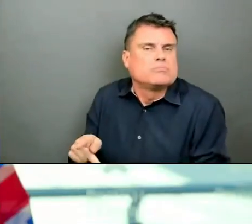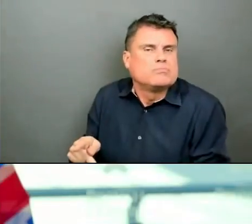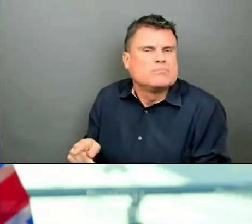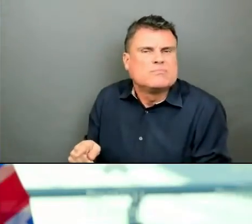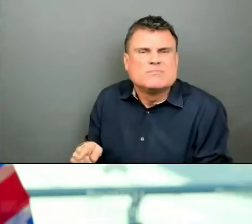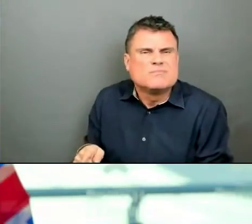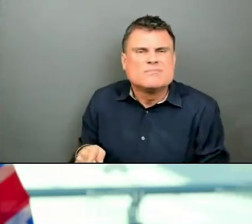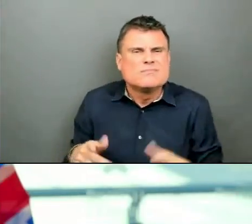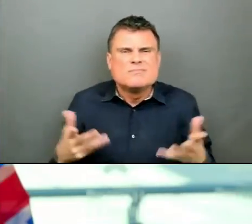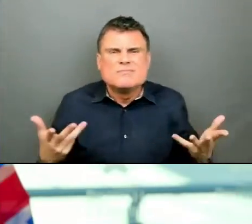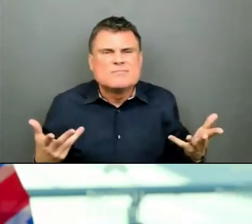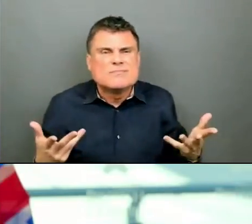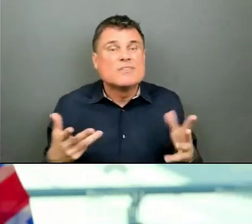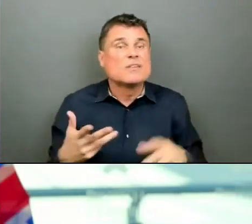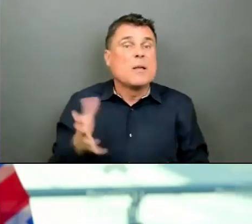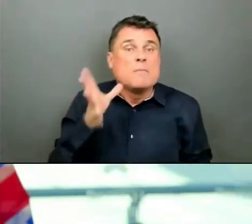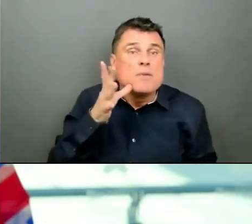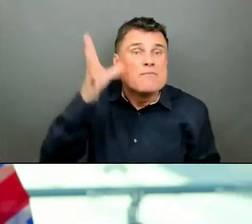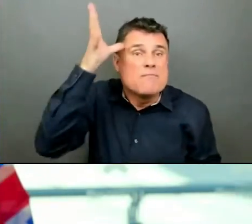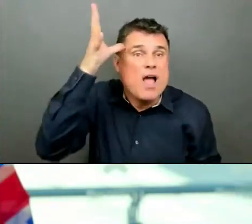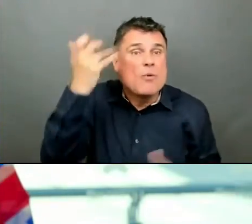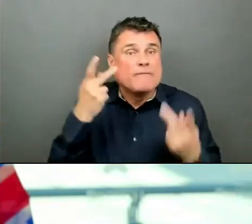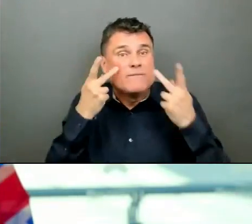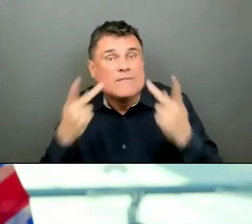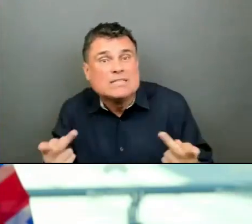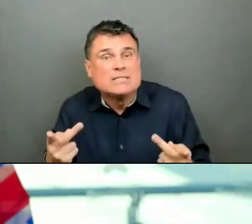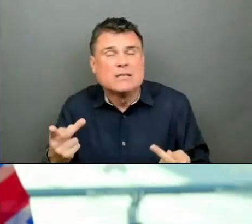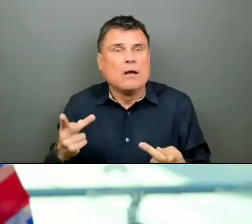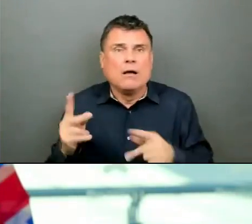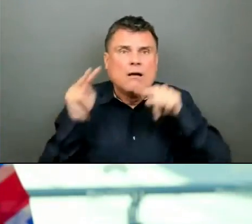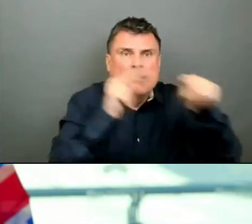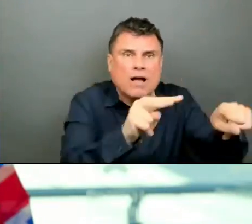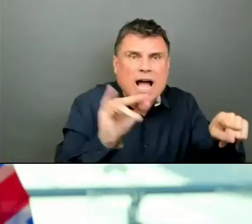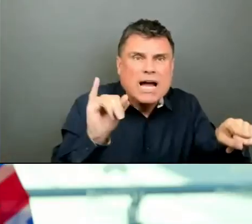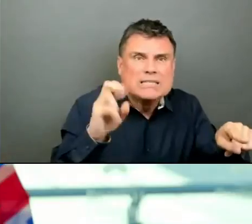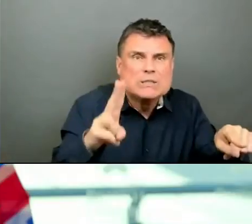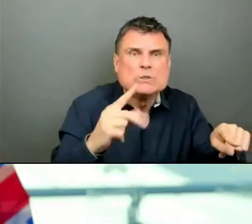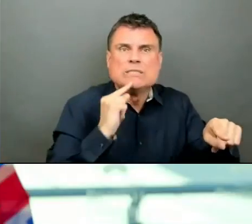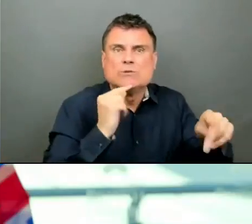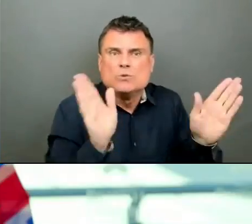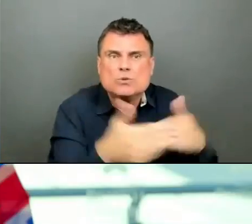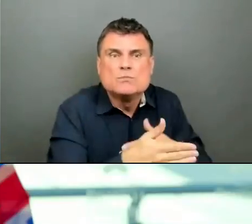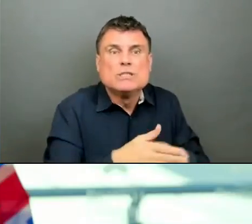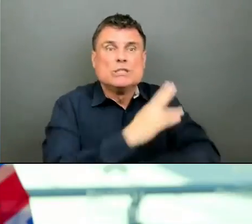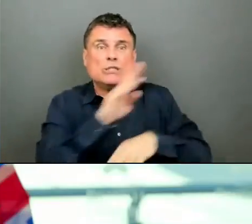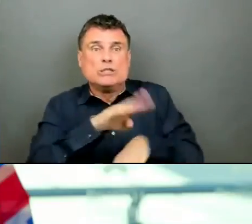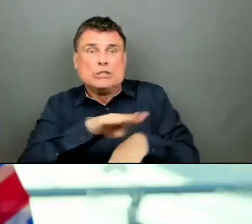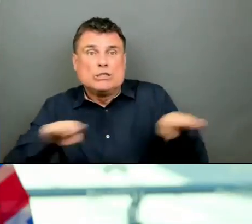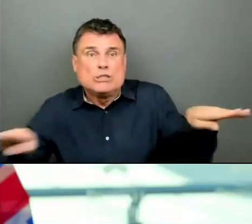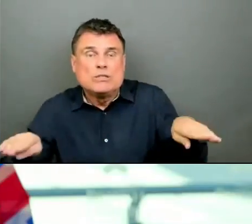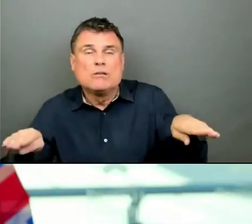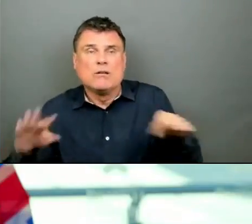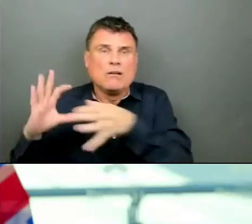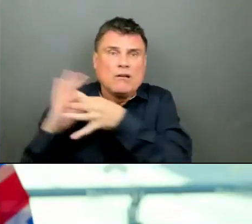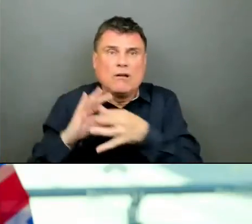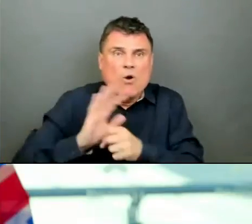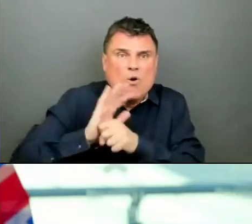care with mother and father being in the ICU and having children who are on the COVID ward, adult children. And when we